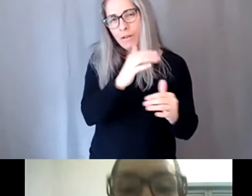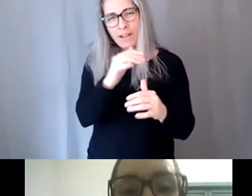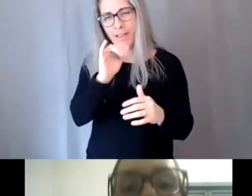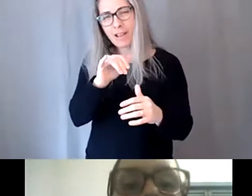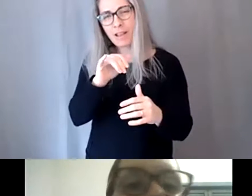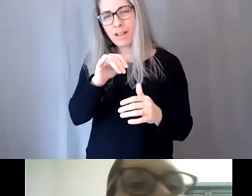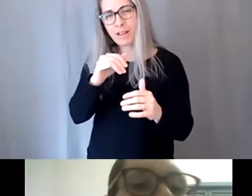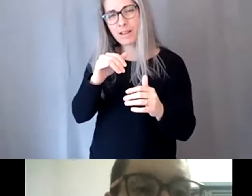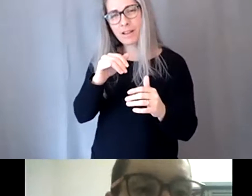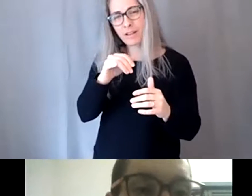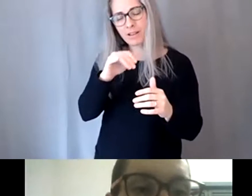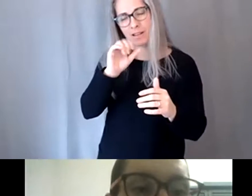in the technical level